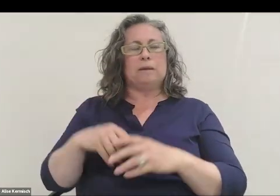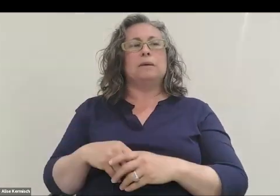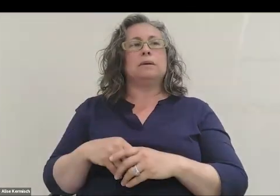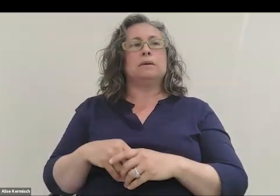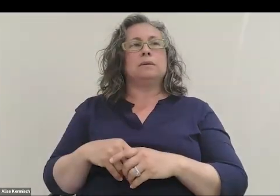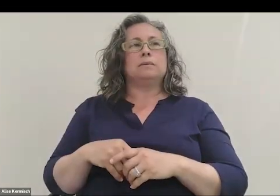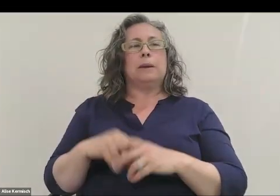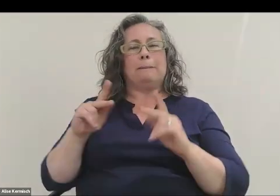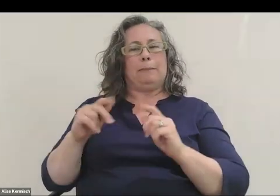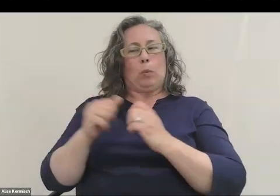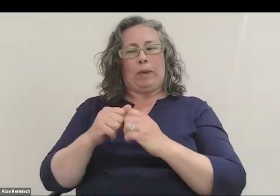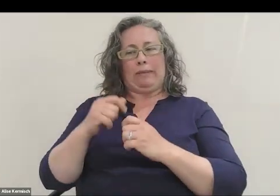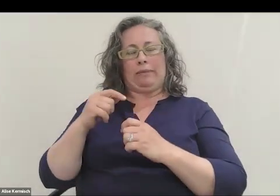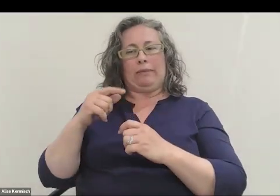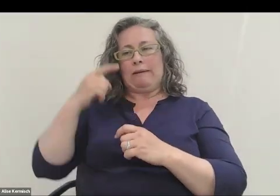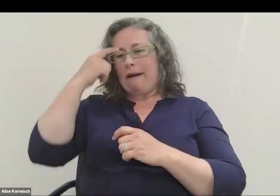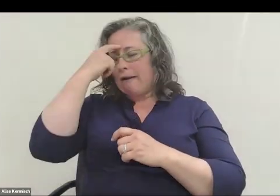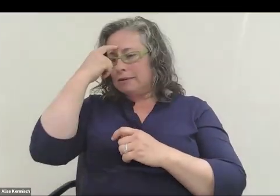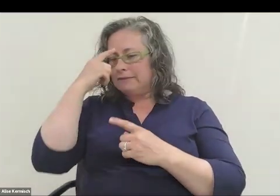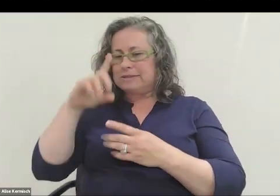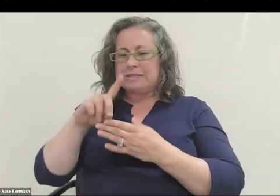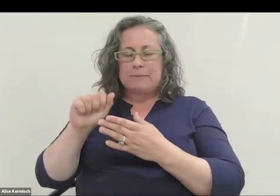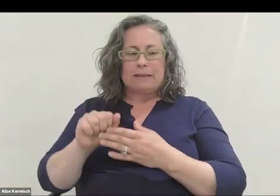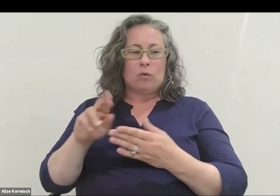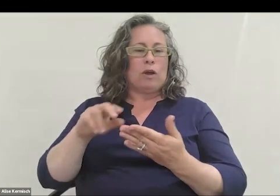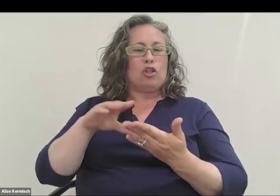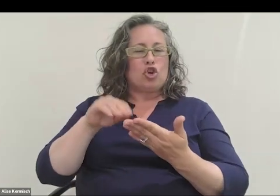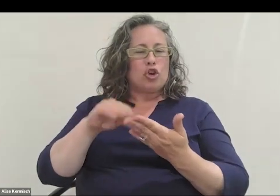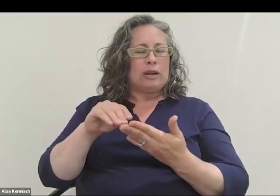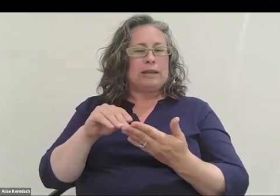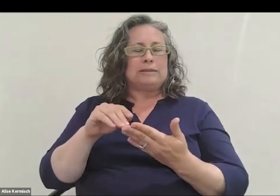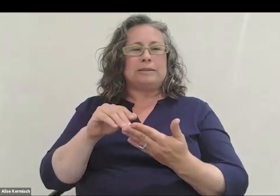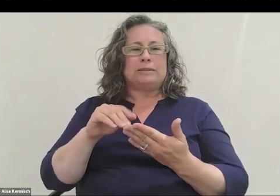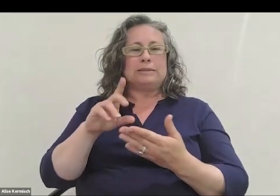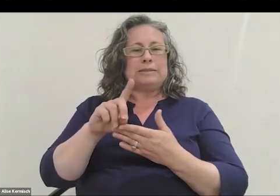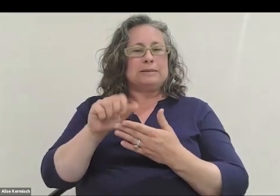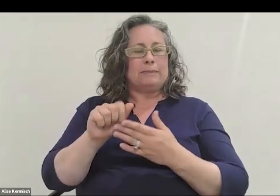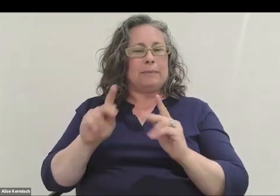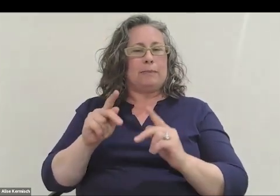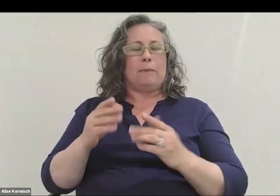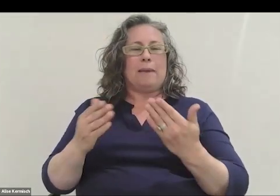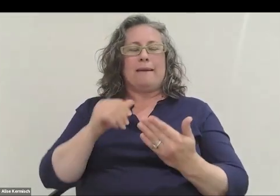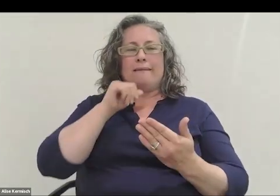where people with cognitive disabilities or with learning disabilities might not relate to it because we think of cripple now,